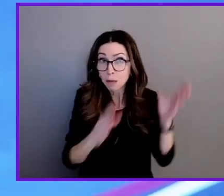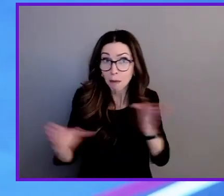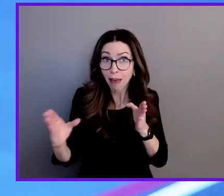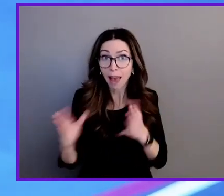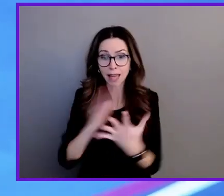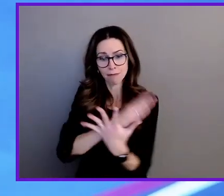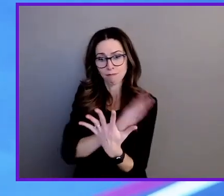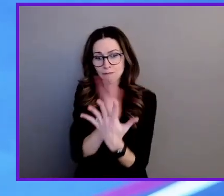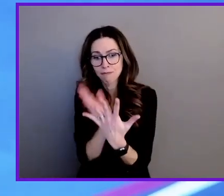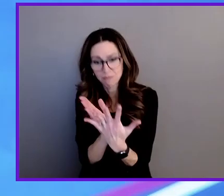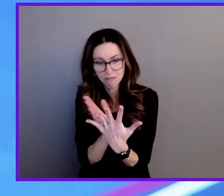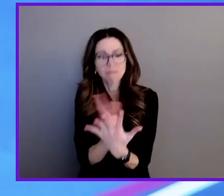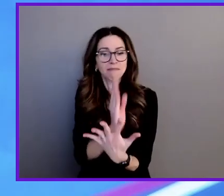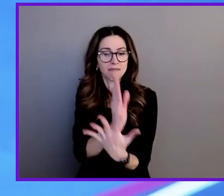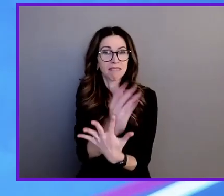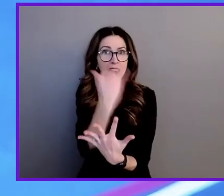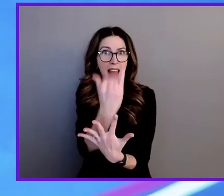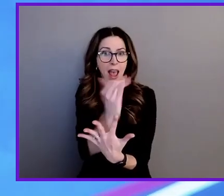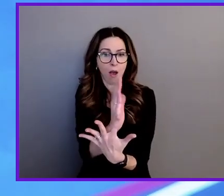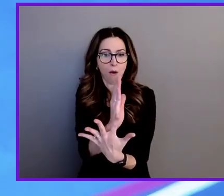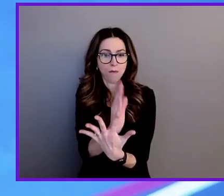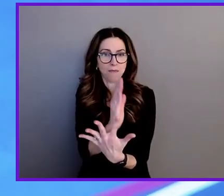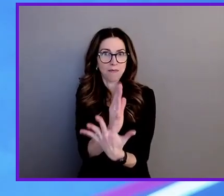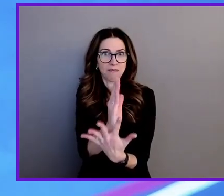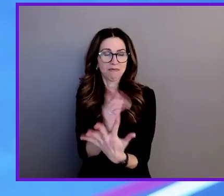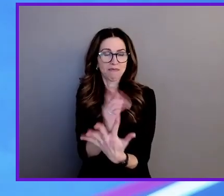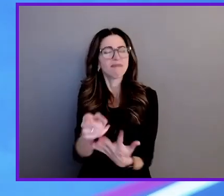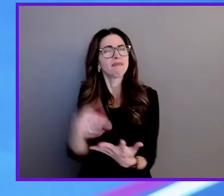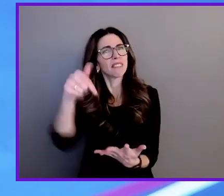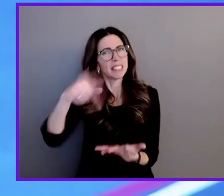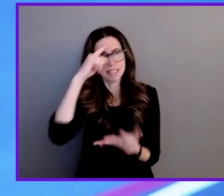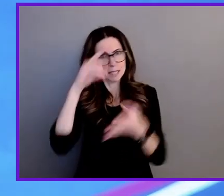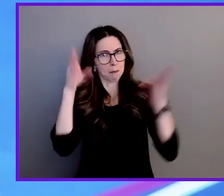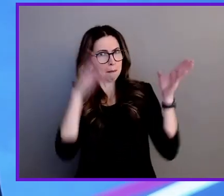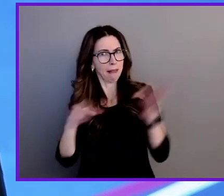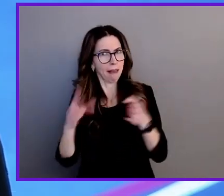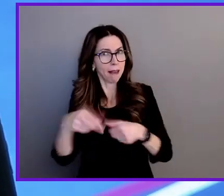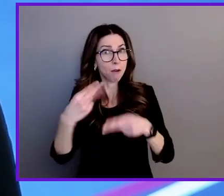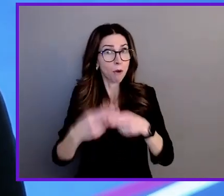The plan is on our website. And the objective of Art, now more than ever is